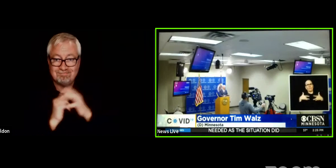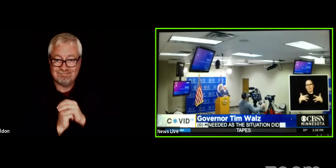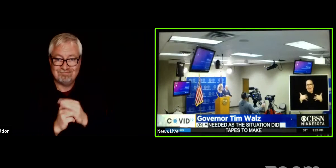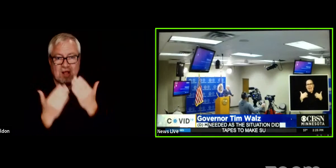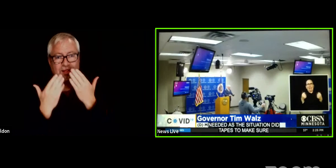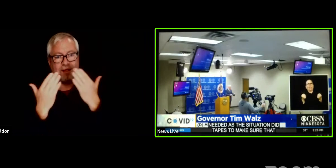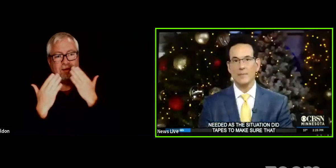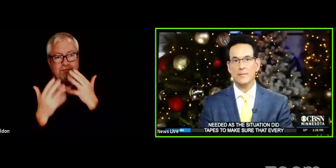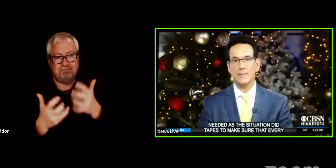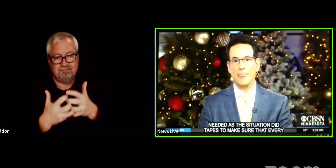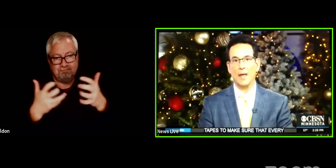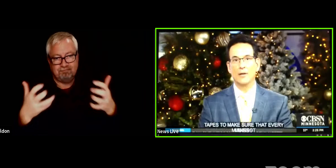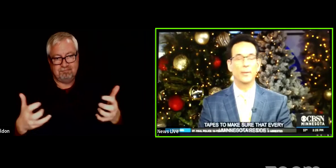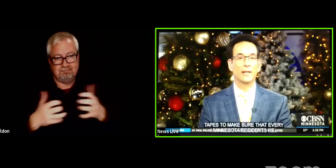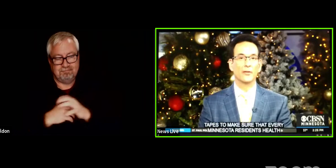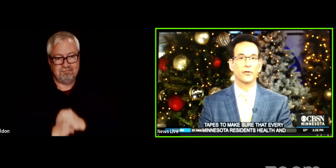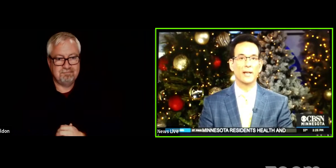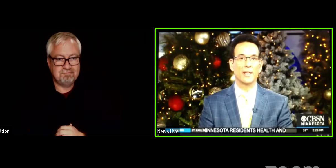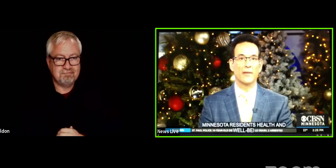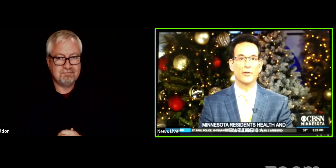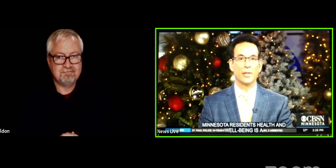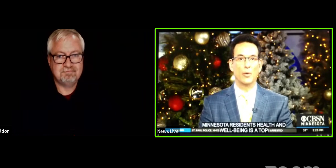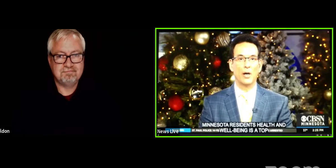THANK YOU.